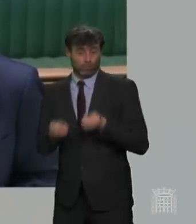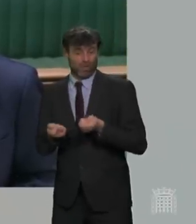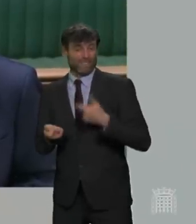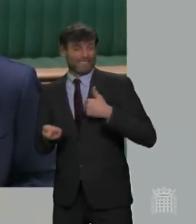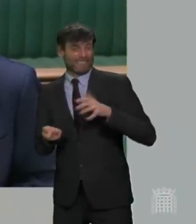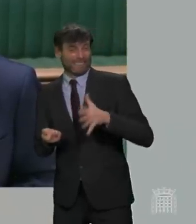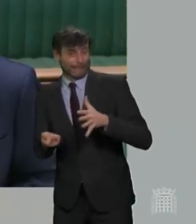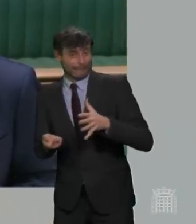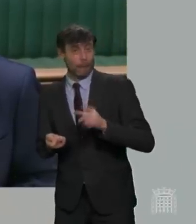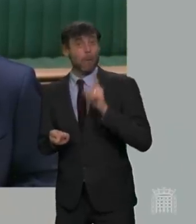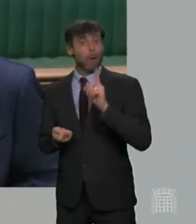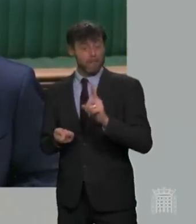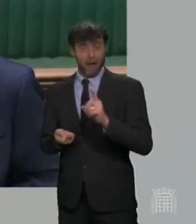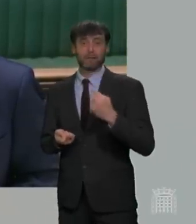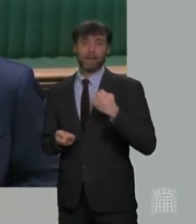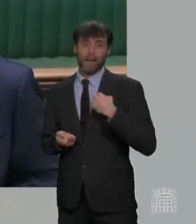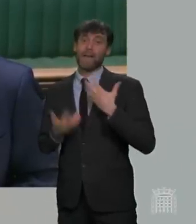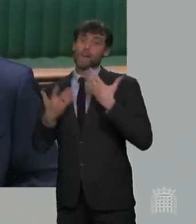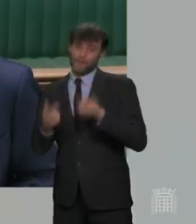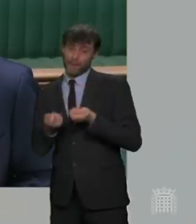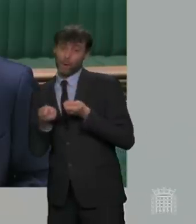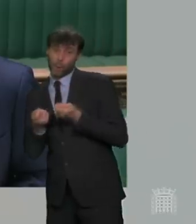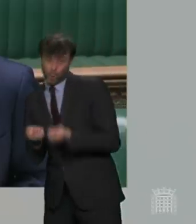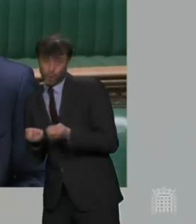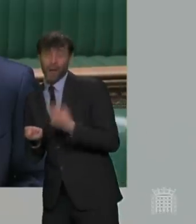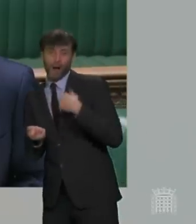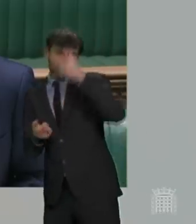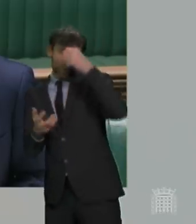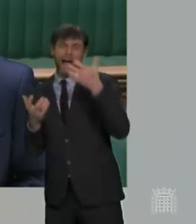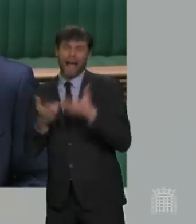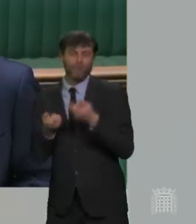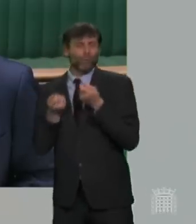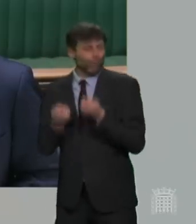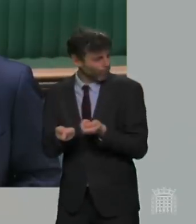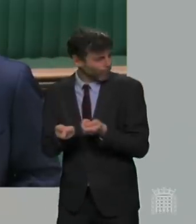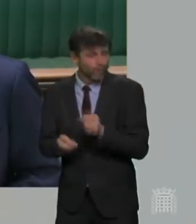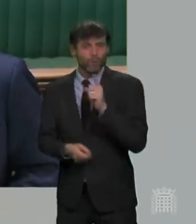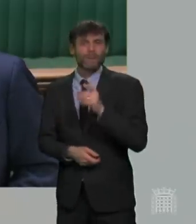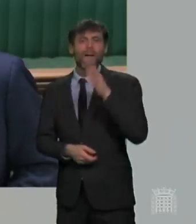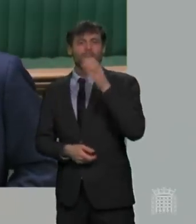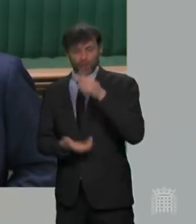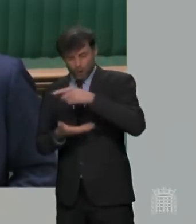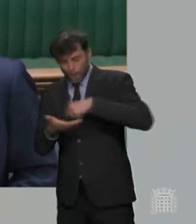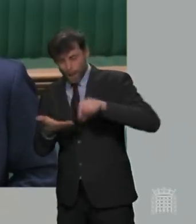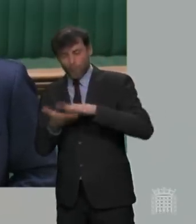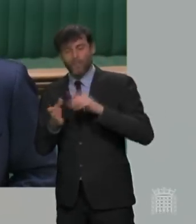but I have made, and can make, from memory, a fish pie with haddock and prawns, which I